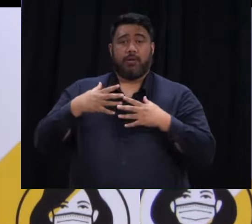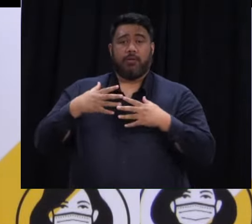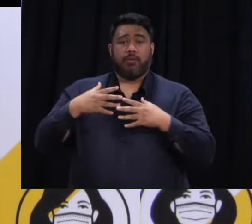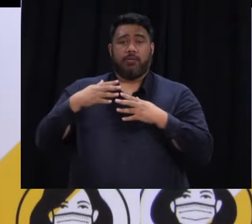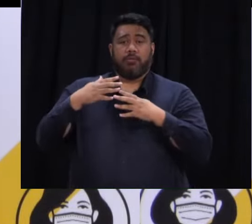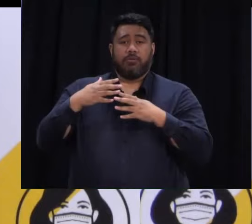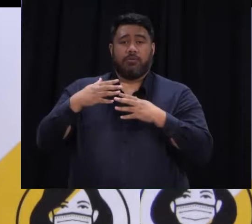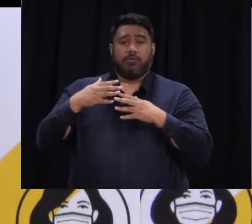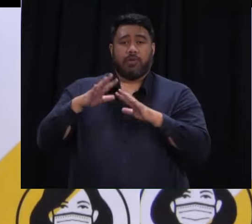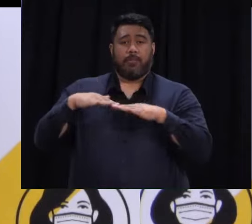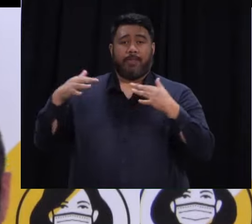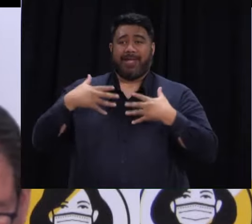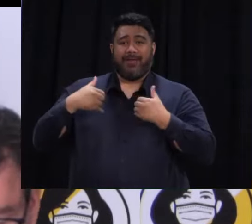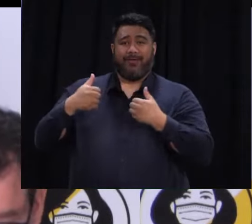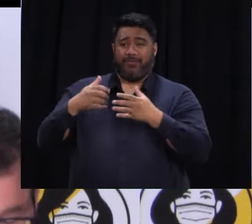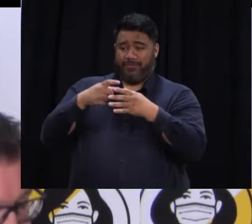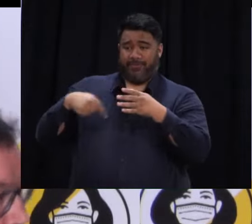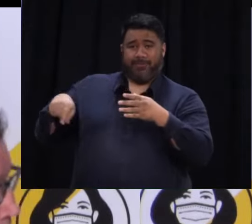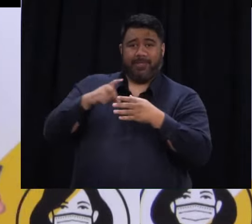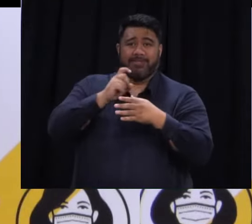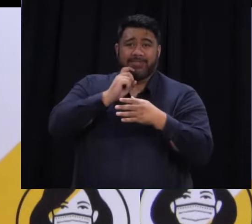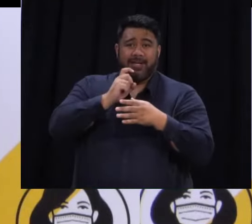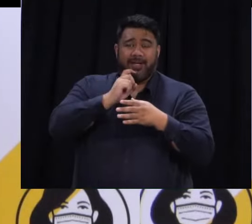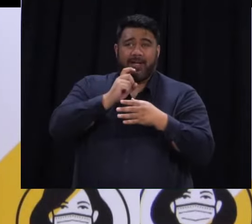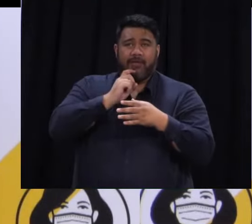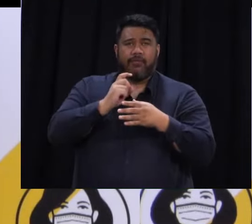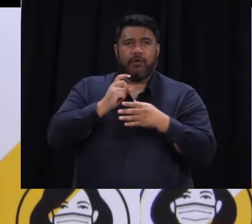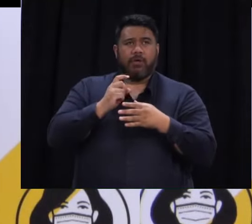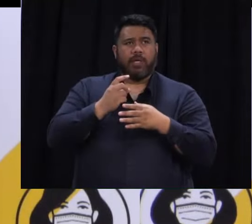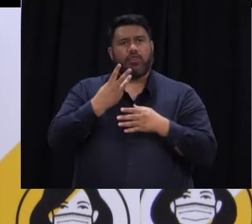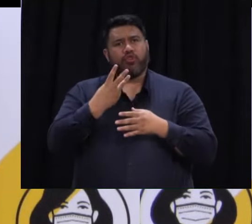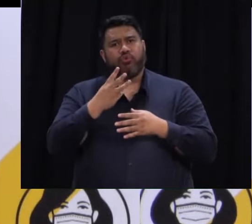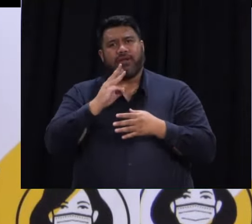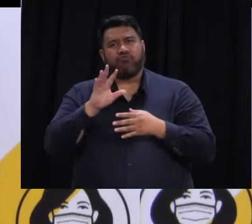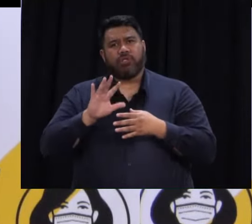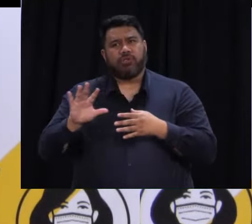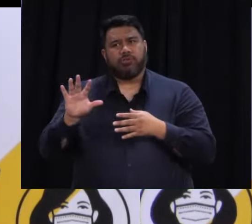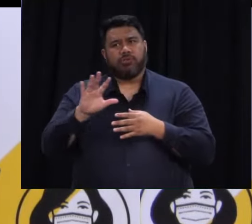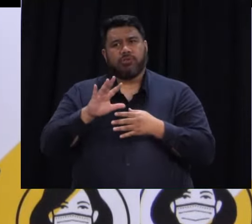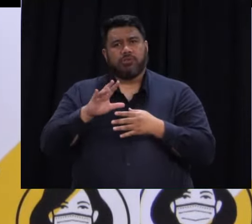capacity to do those follow-up